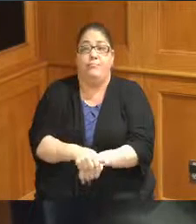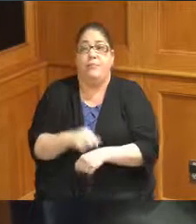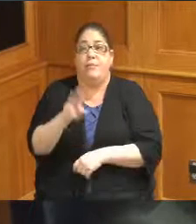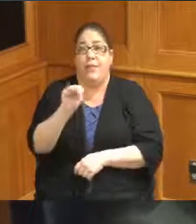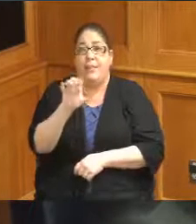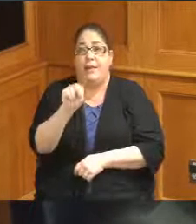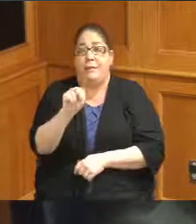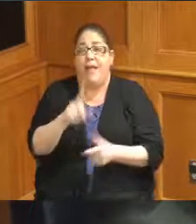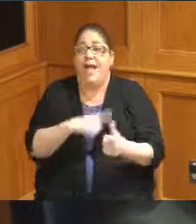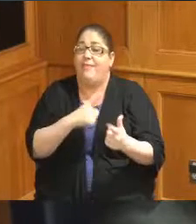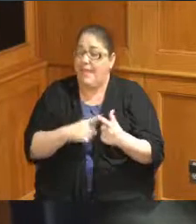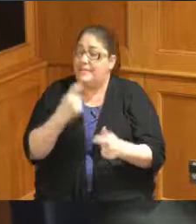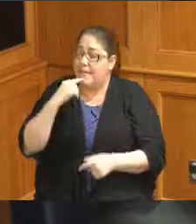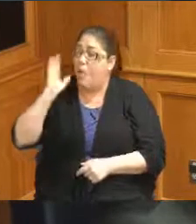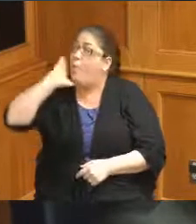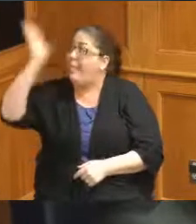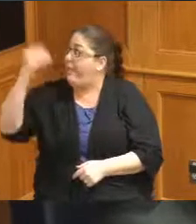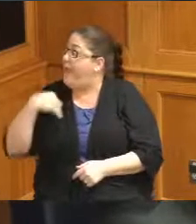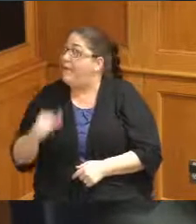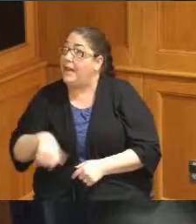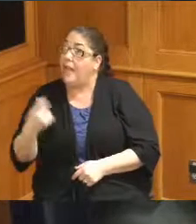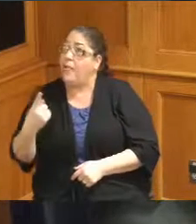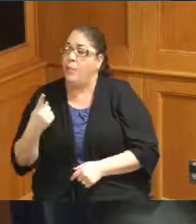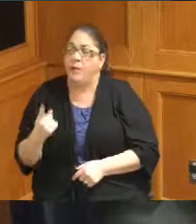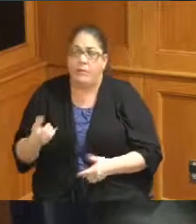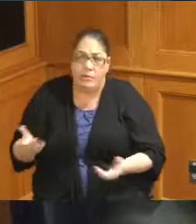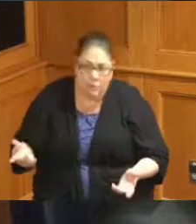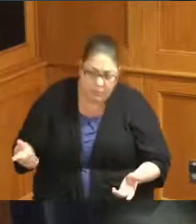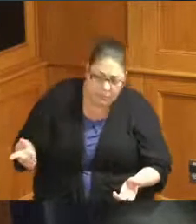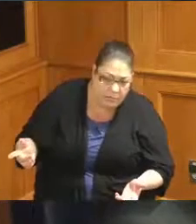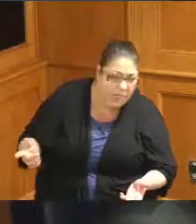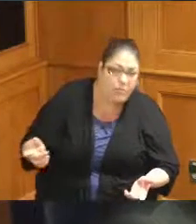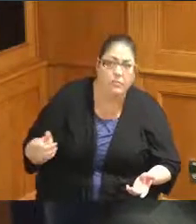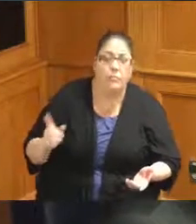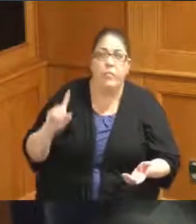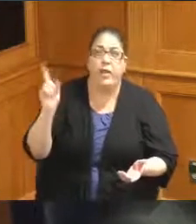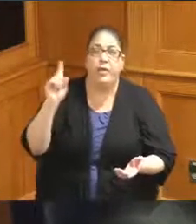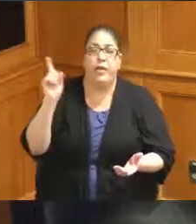then we don't have anything guaranteed with the 800 room hotel and even when you get a